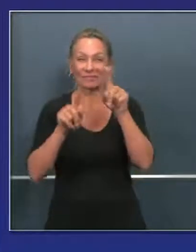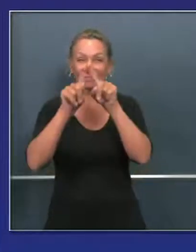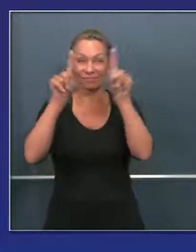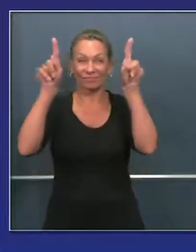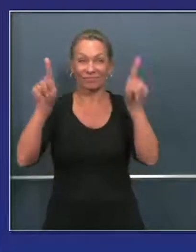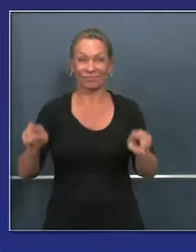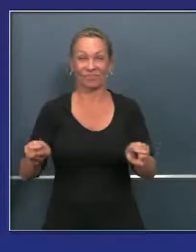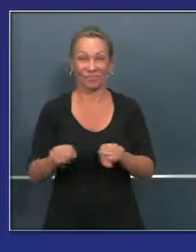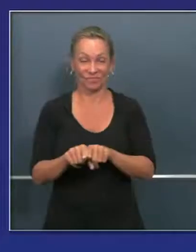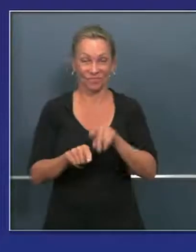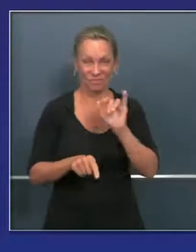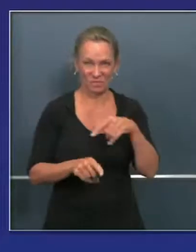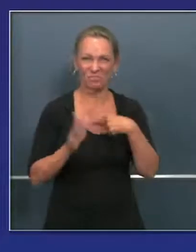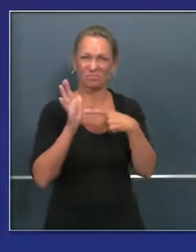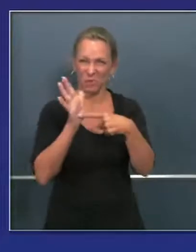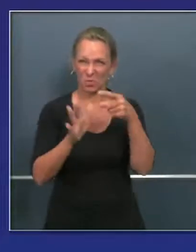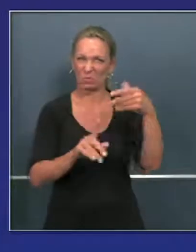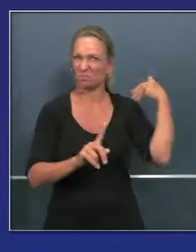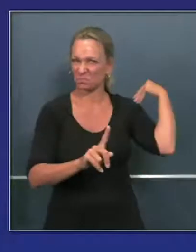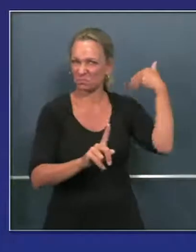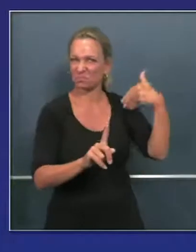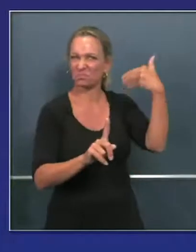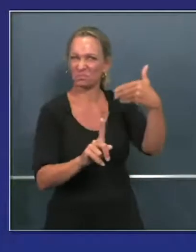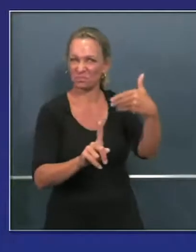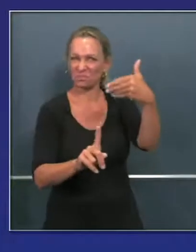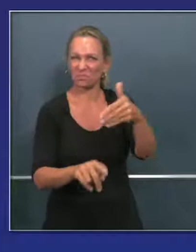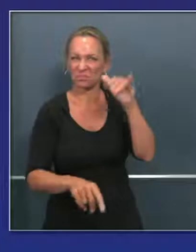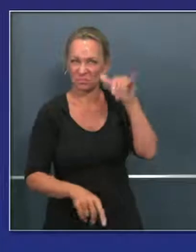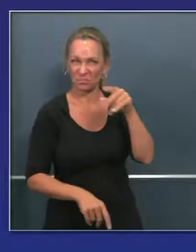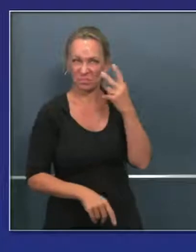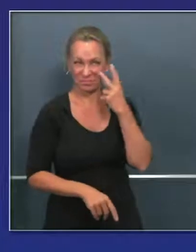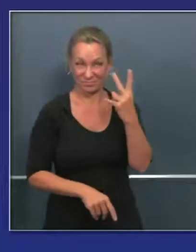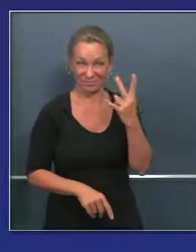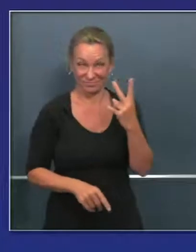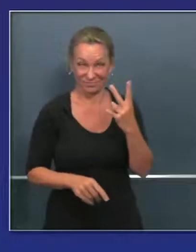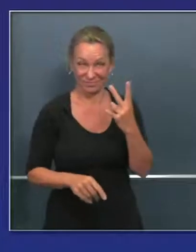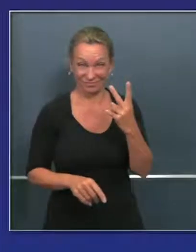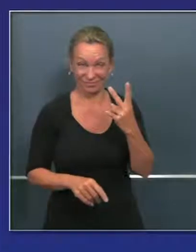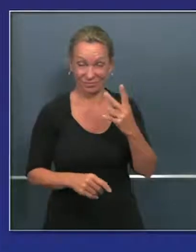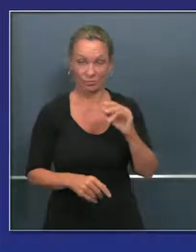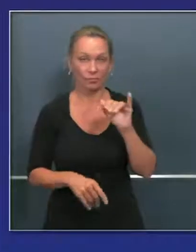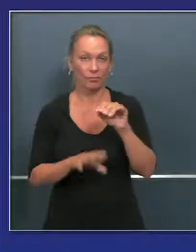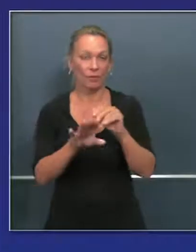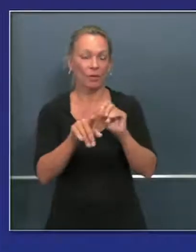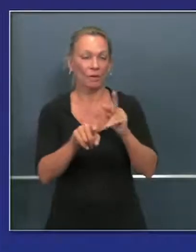14 day cohort positivity rate in the state of California that we recorded showed forty point